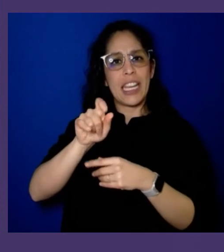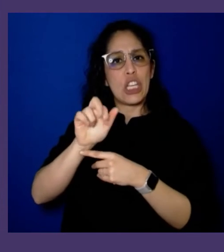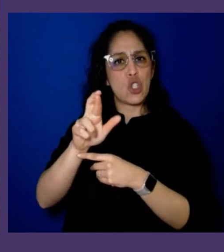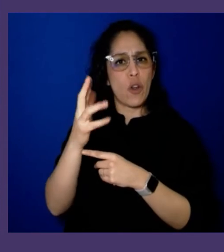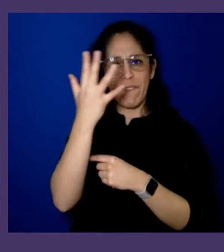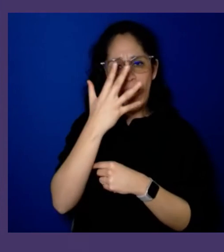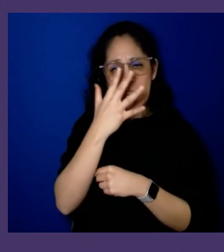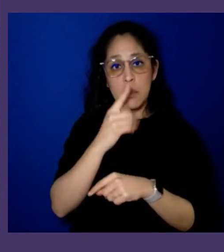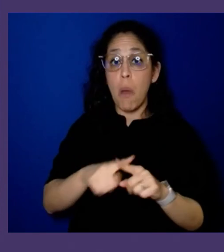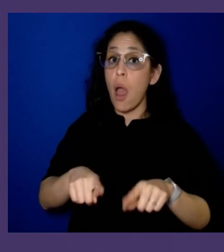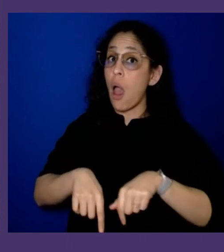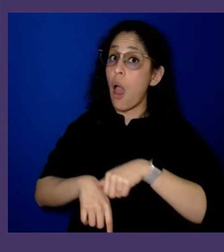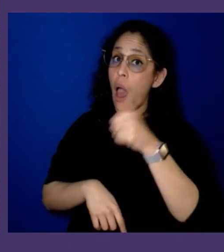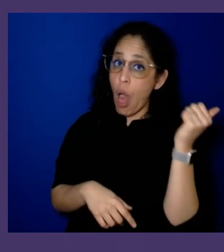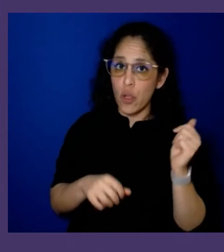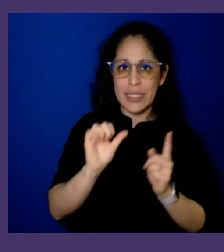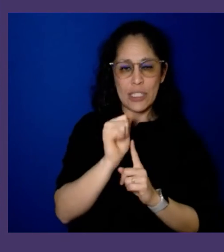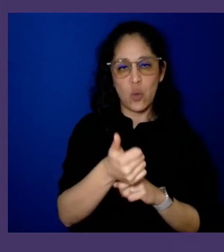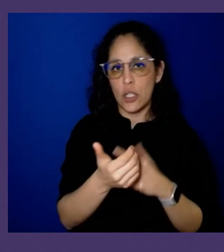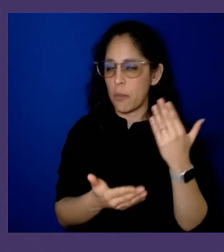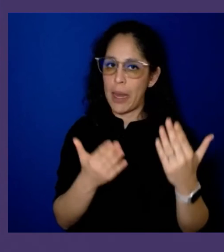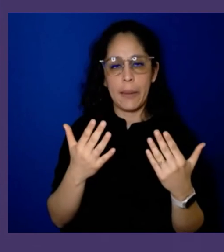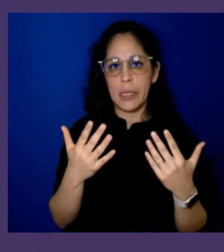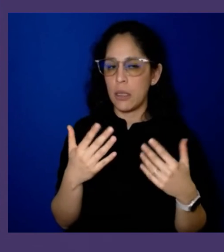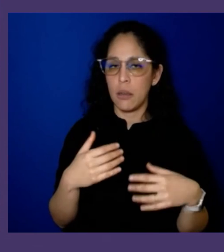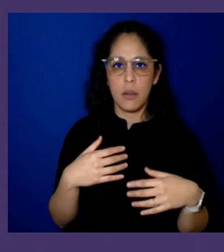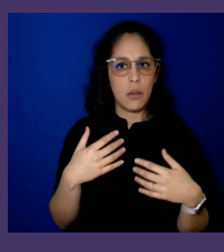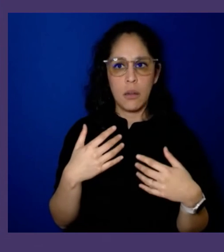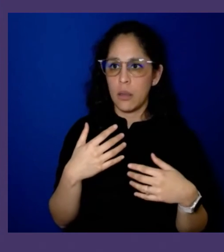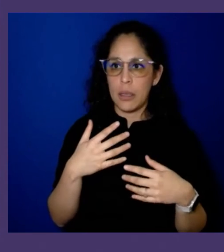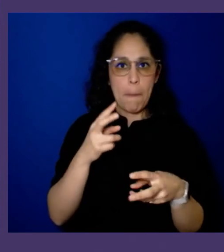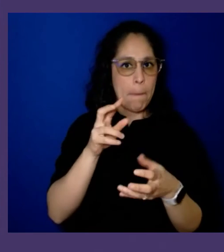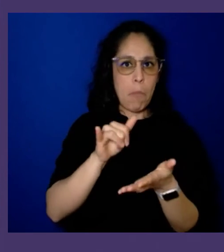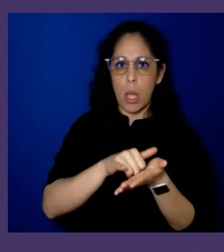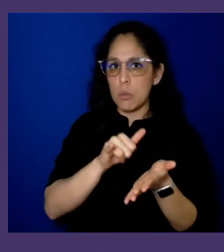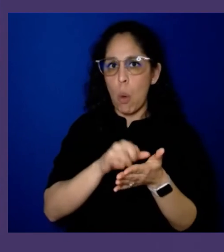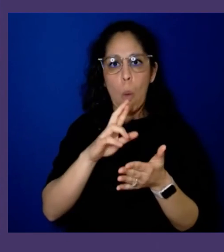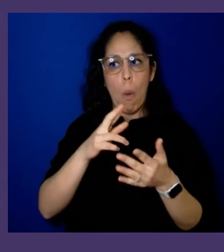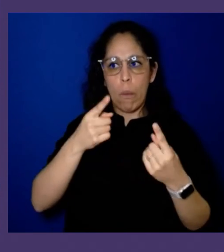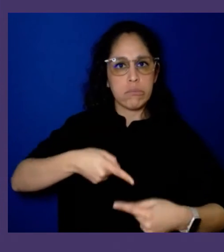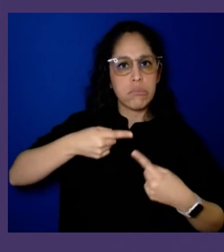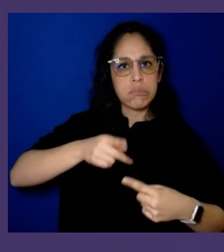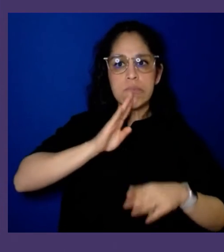where it hasn't been so kind of in the feedback I've been giving.